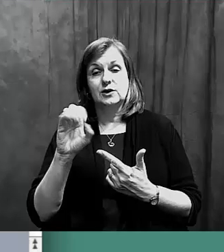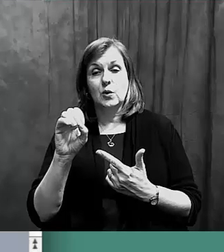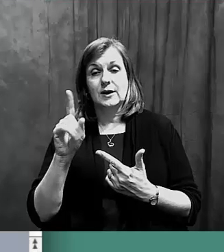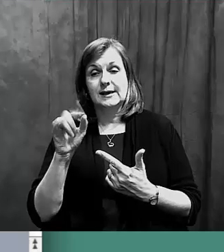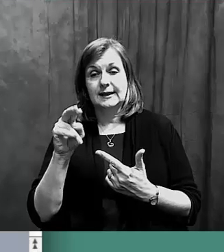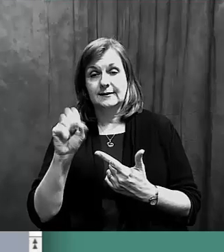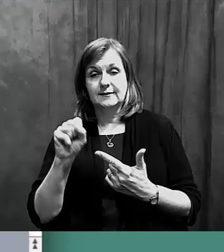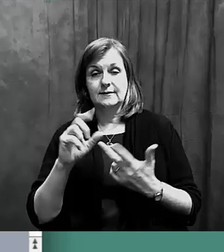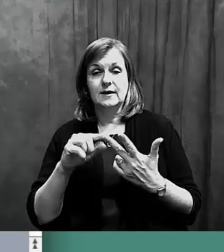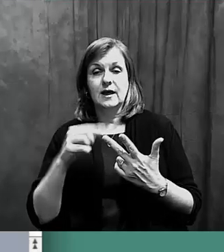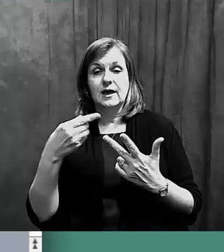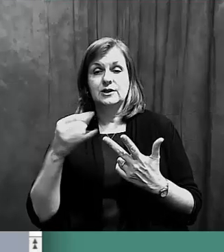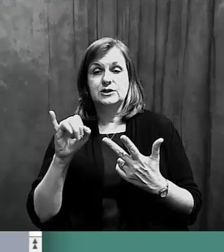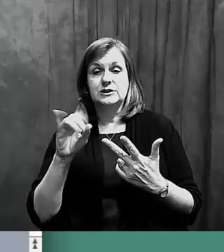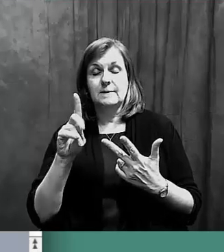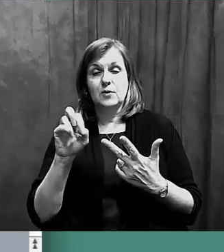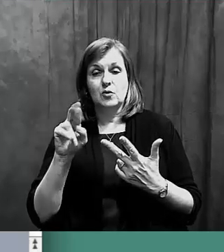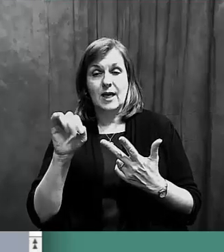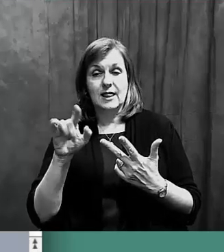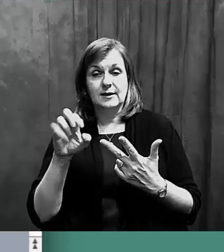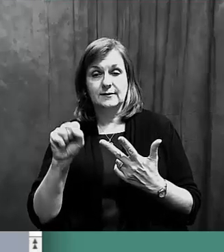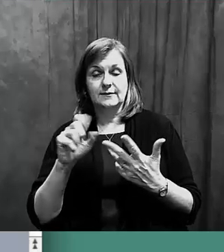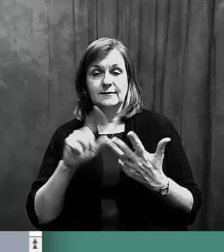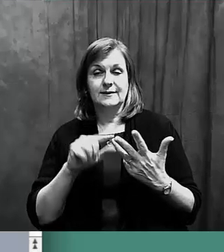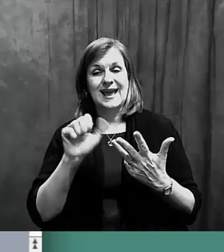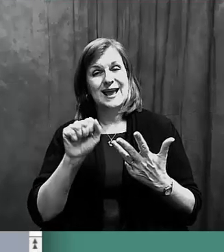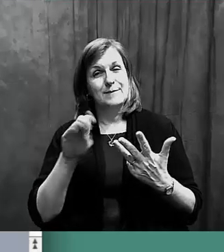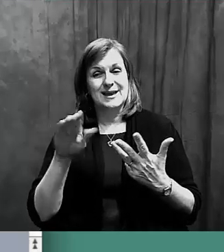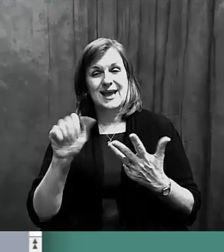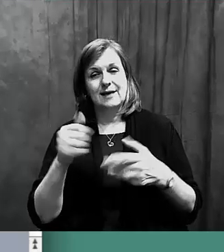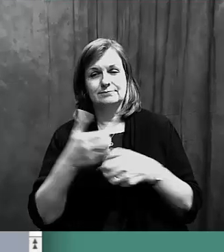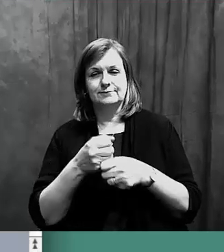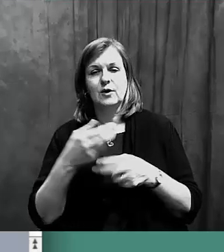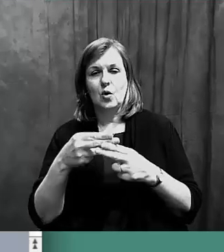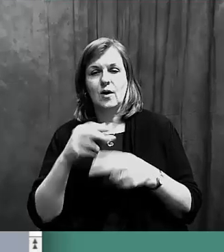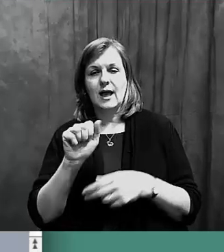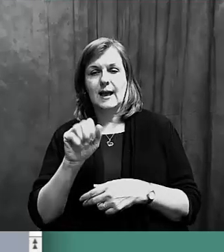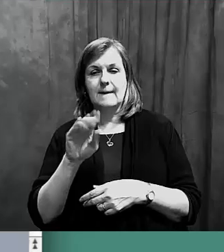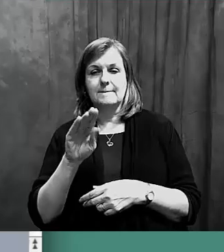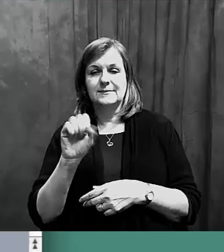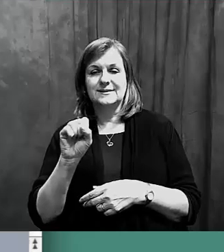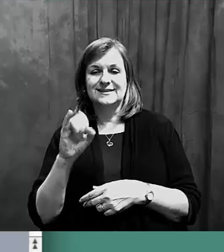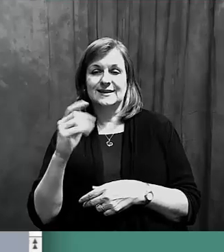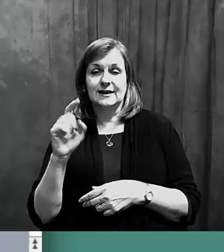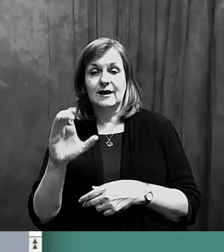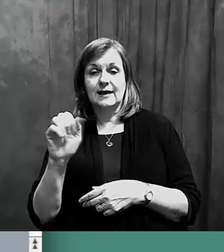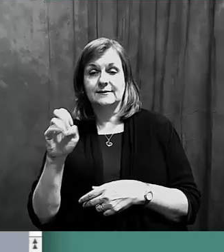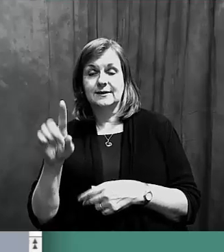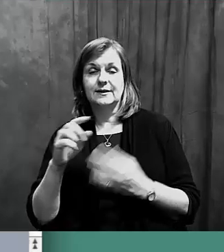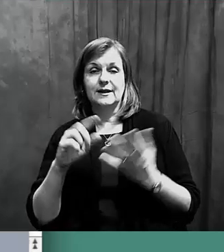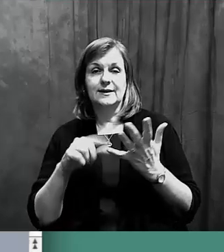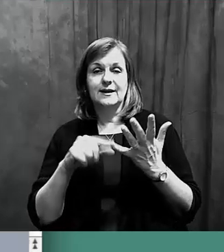Gibberellins, ABA (abscisic acid) and ethylene